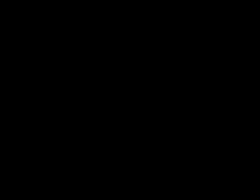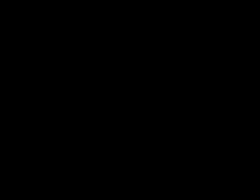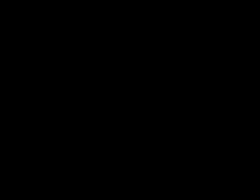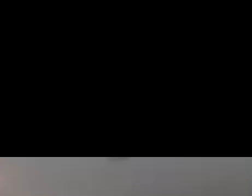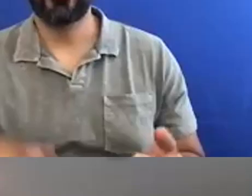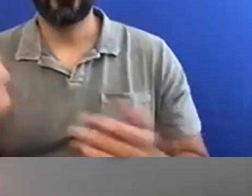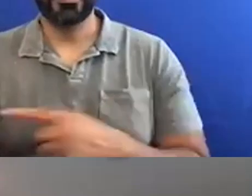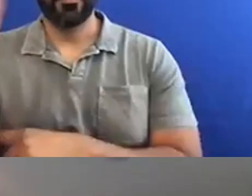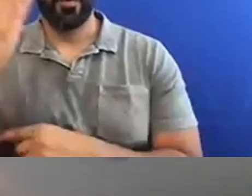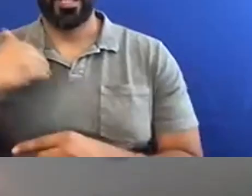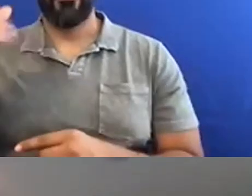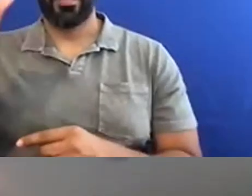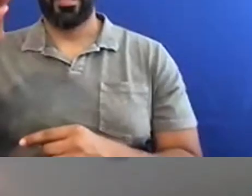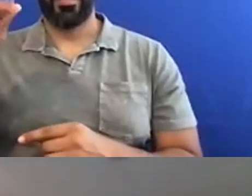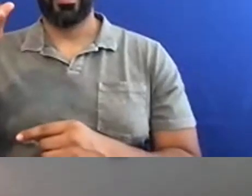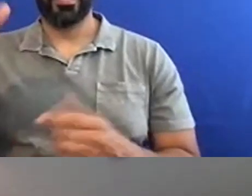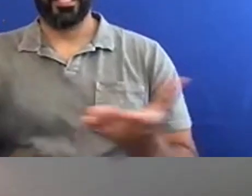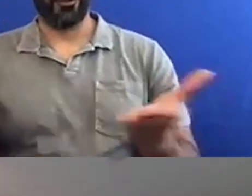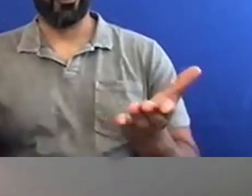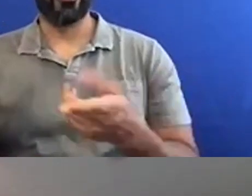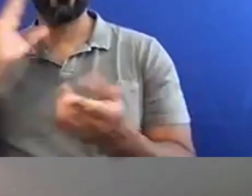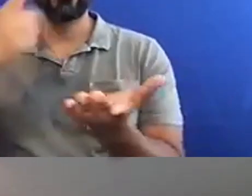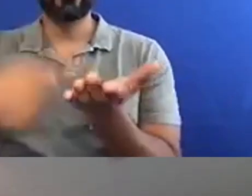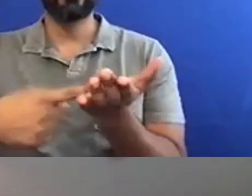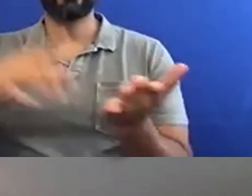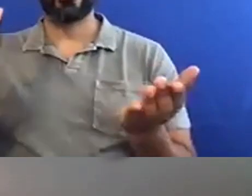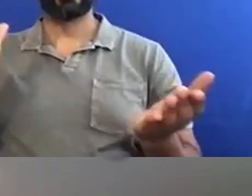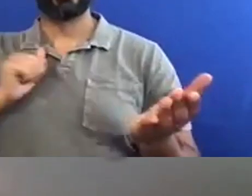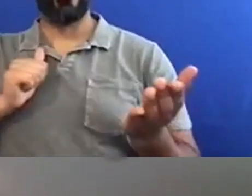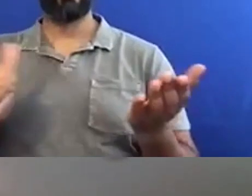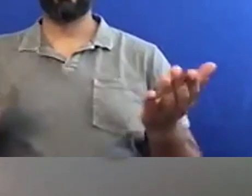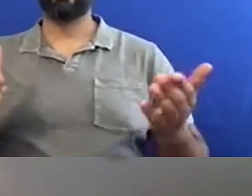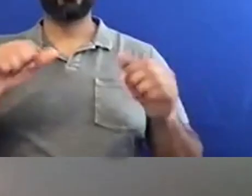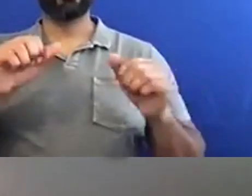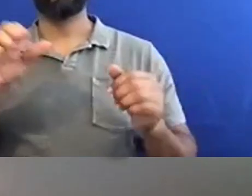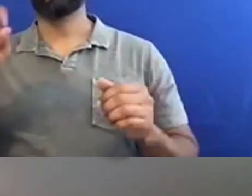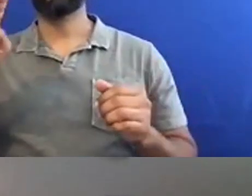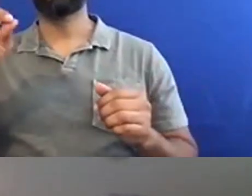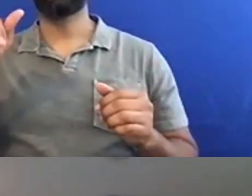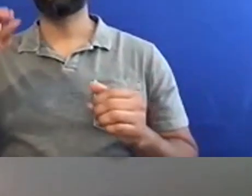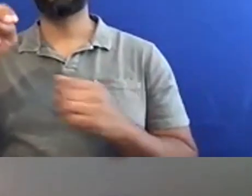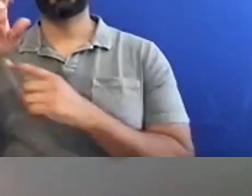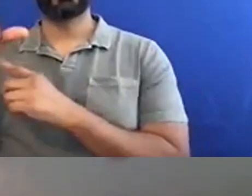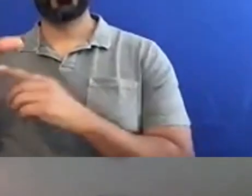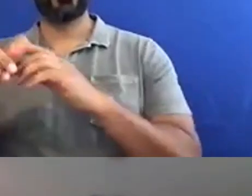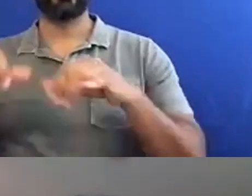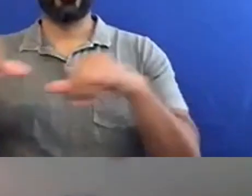Washington, to talk about the self-sufficiency standard. We also have some colleagues,